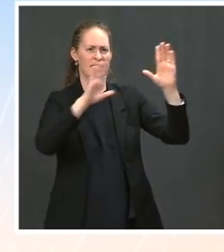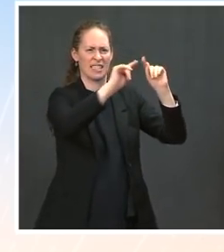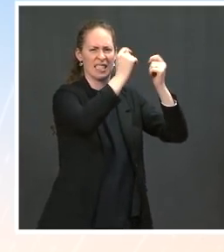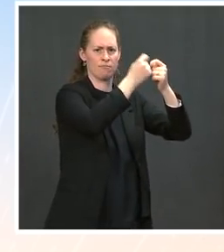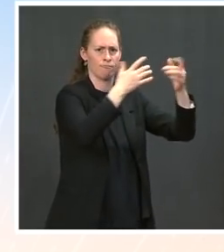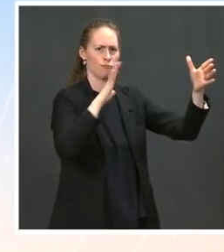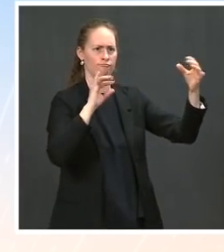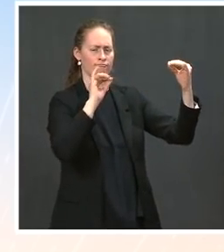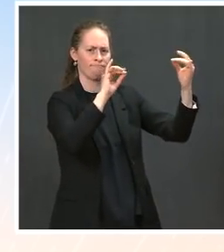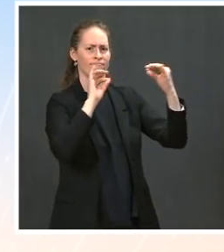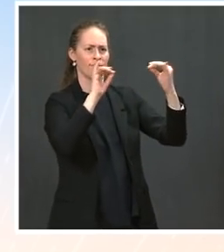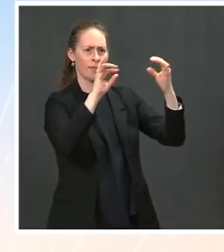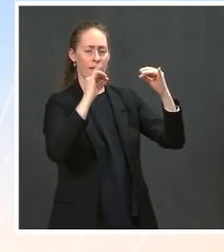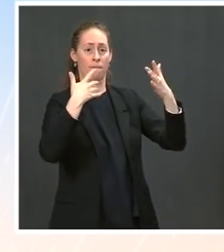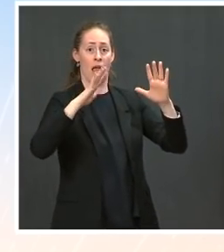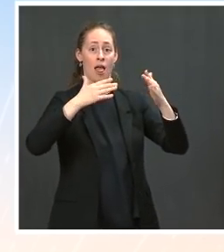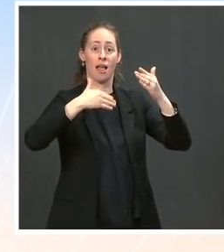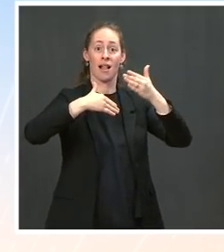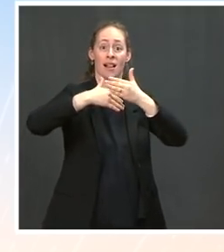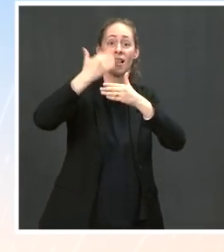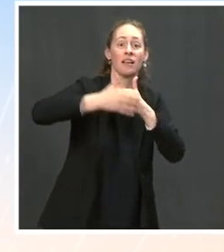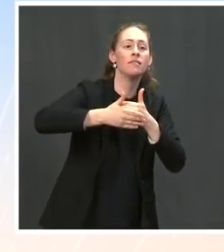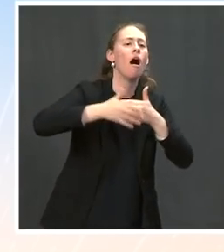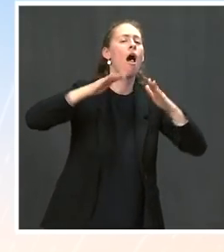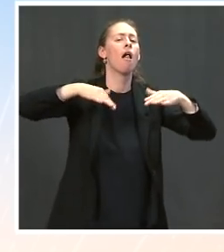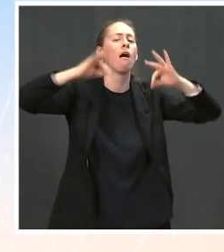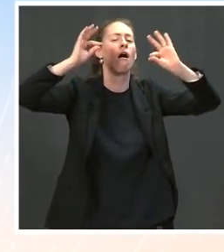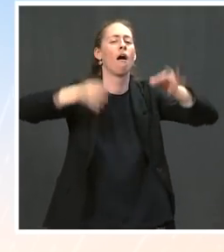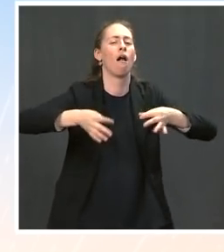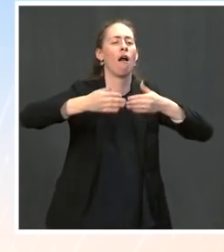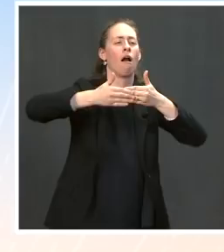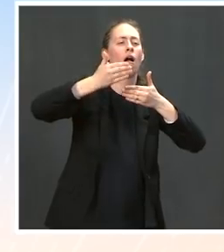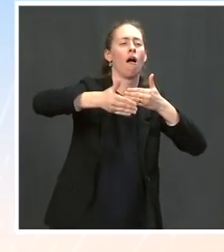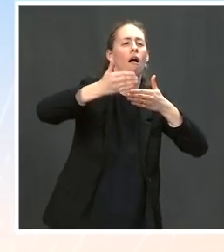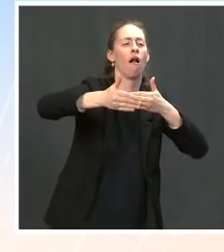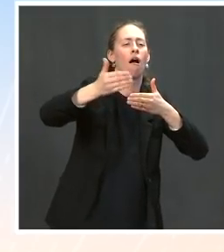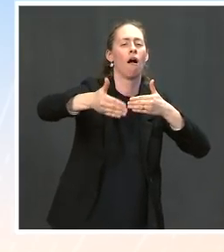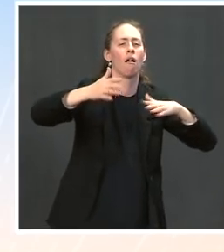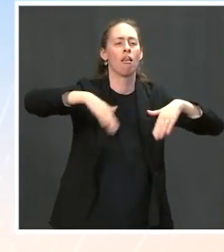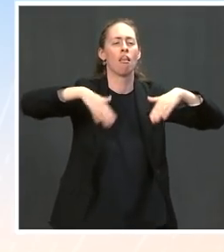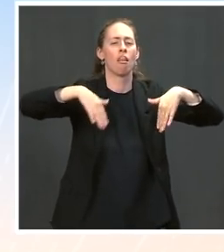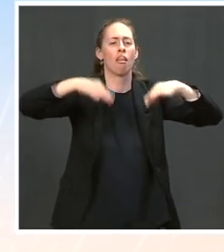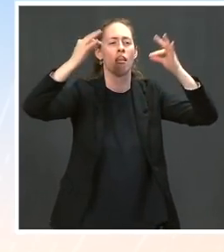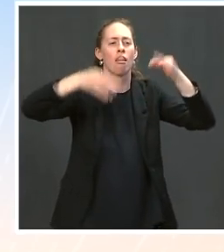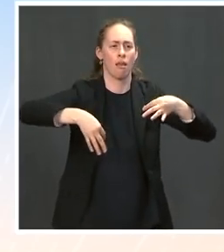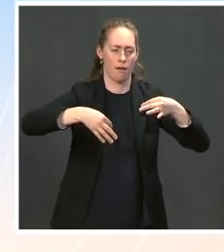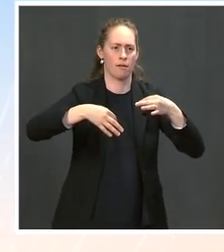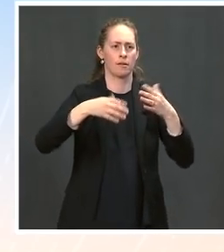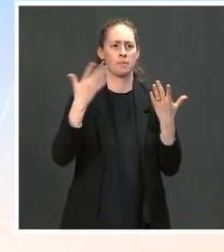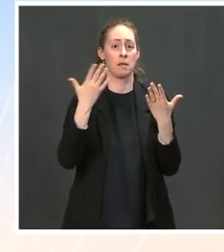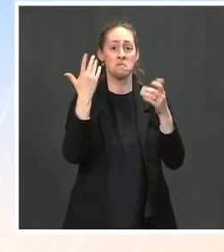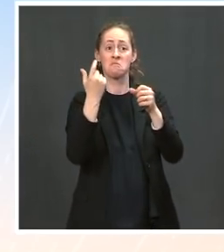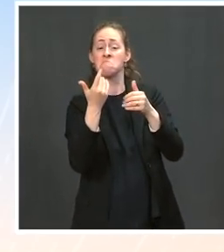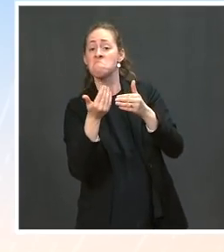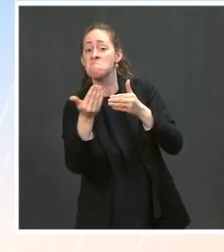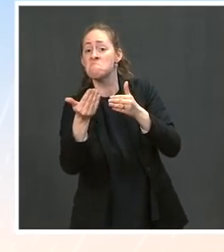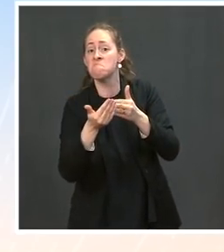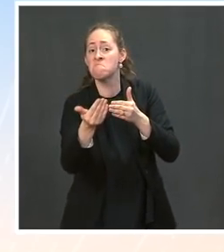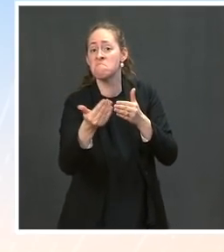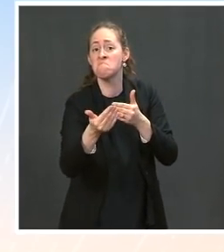if I'm getting this correct -- or a few months. But I would -- I would have to check with our national security team and see if it was a point of discussion. Go ahead, Scott.